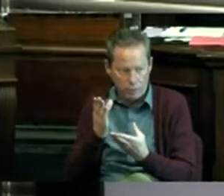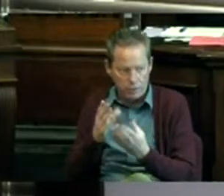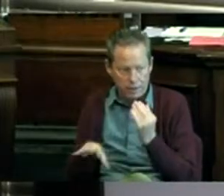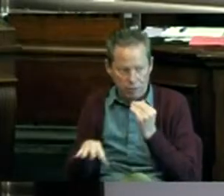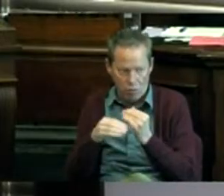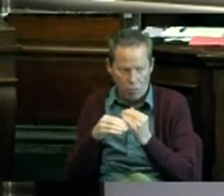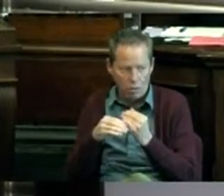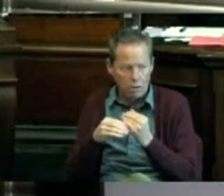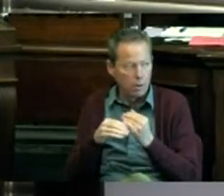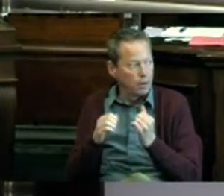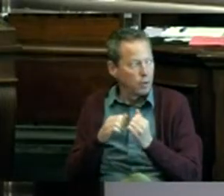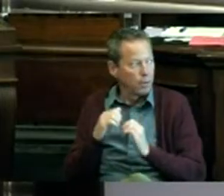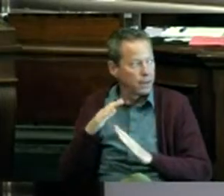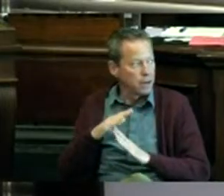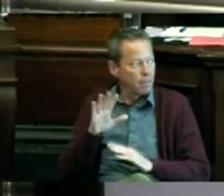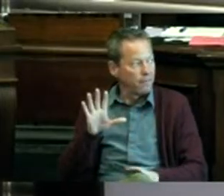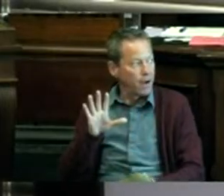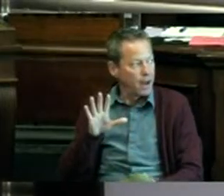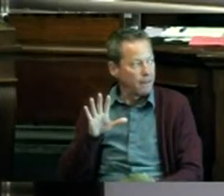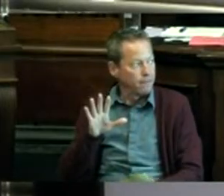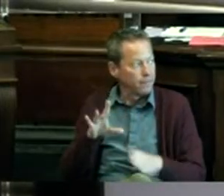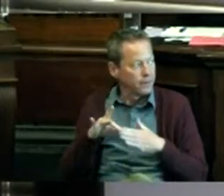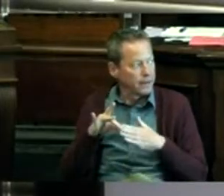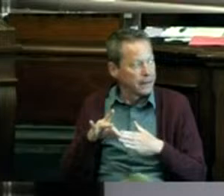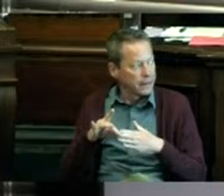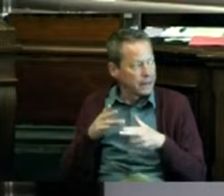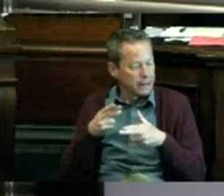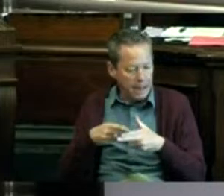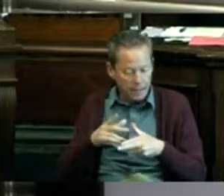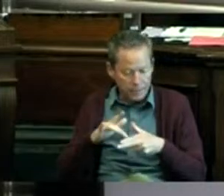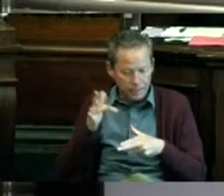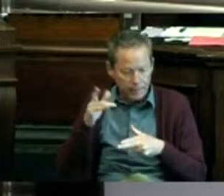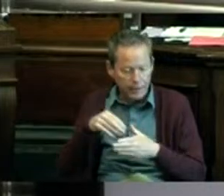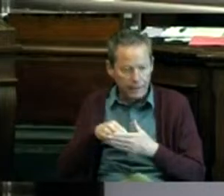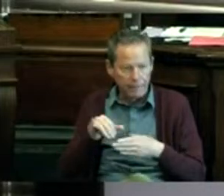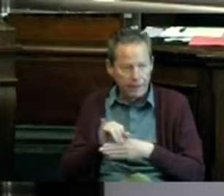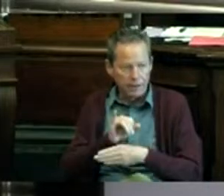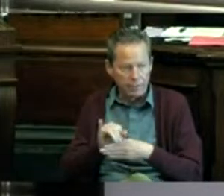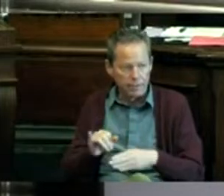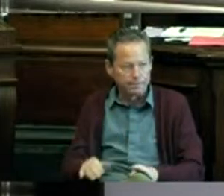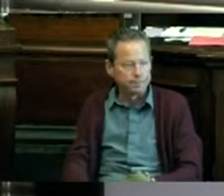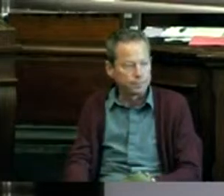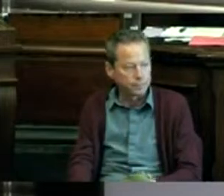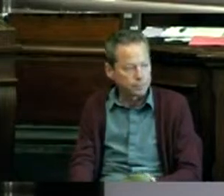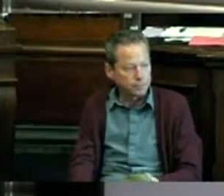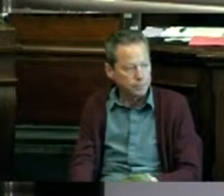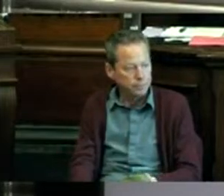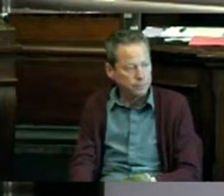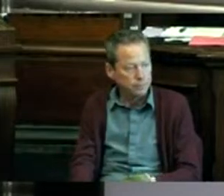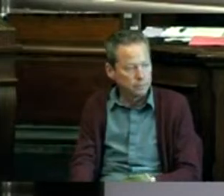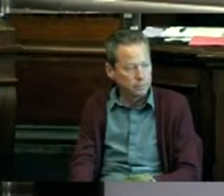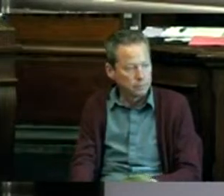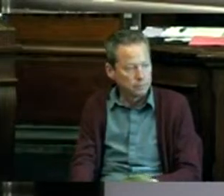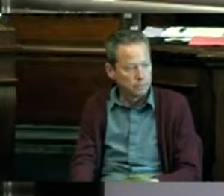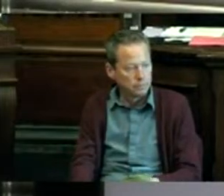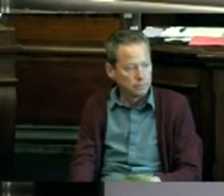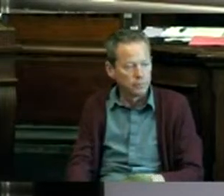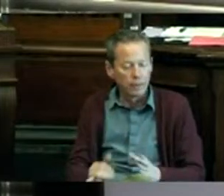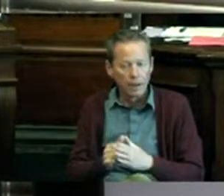to select the right tool. We got ten proposals in total with the